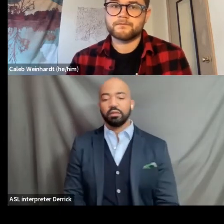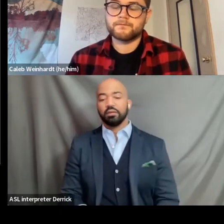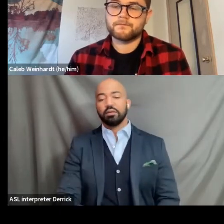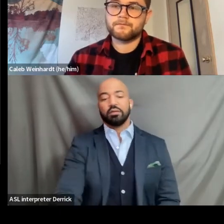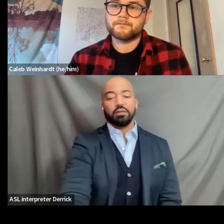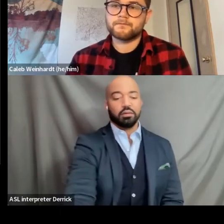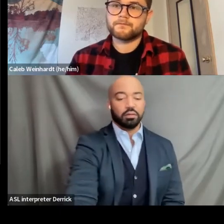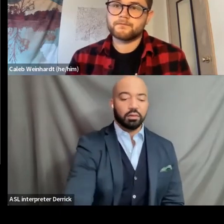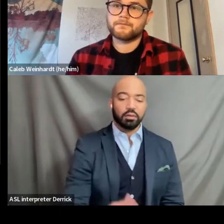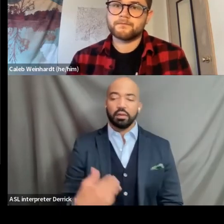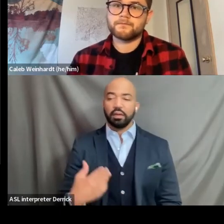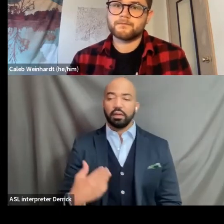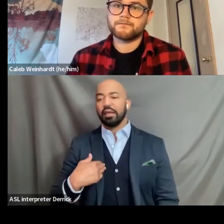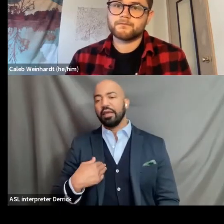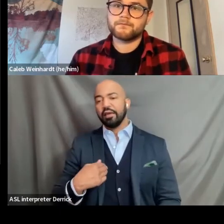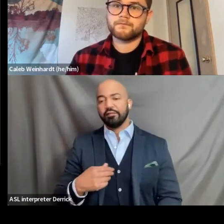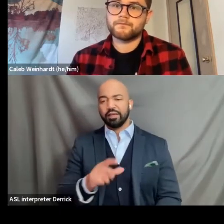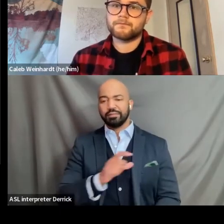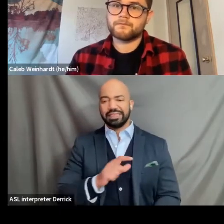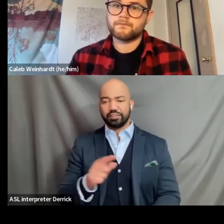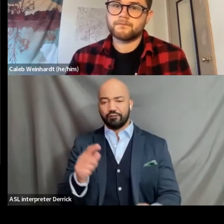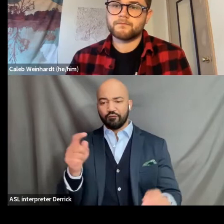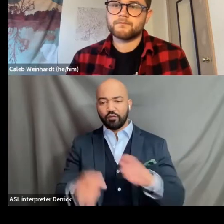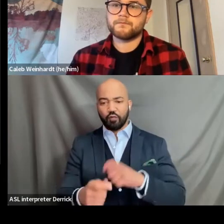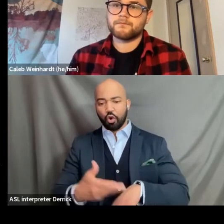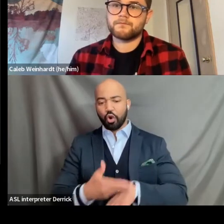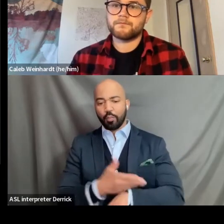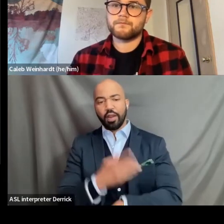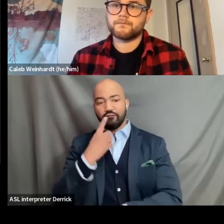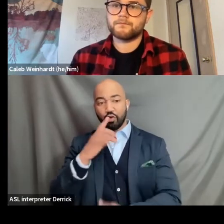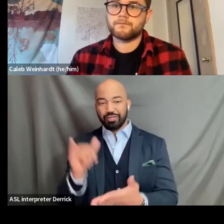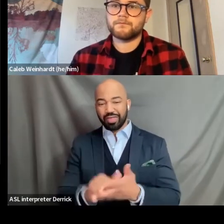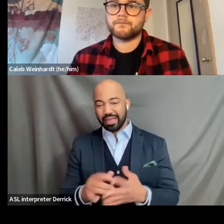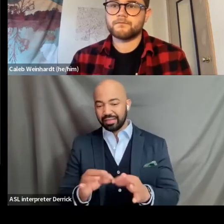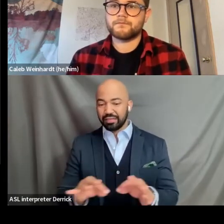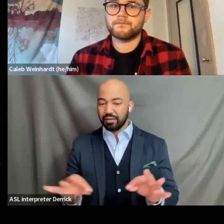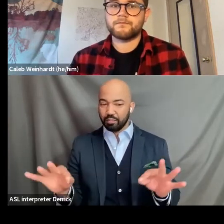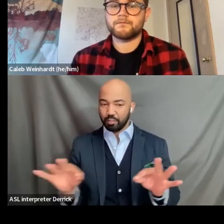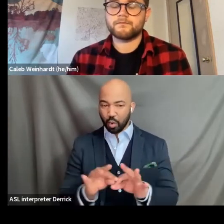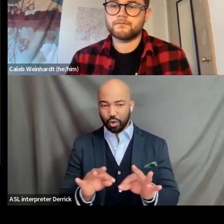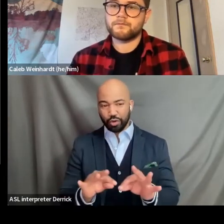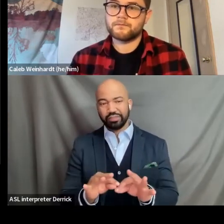and obviously treating people respectfully is another nice, critical factor to have involved in this as well.